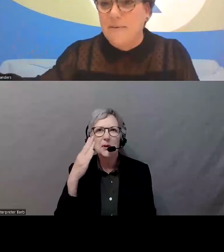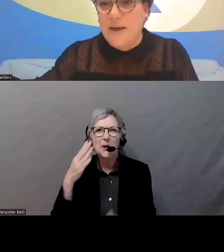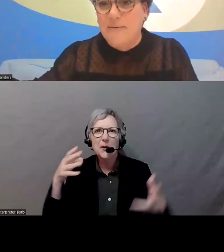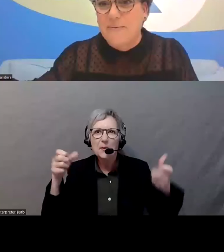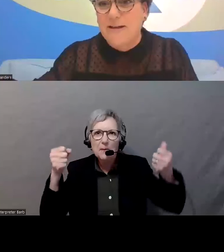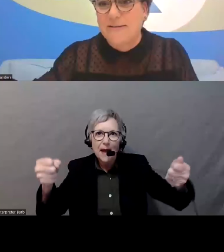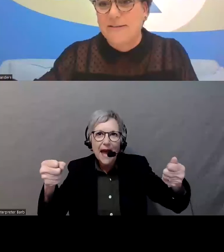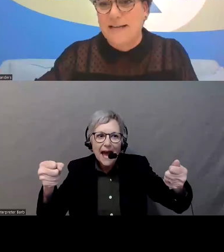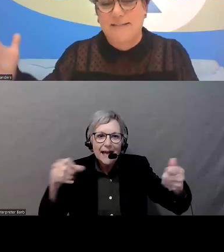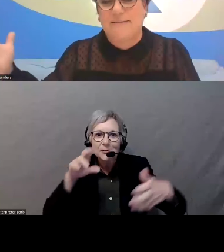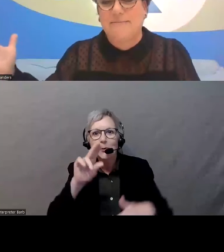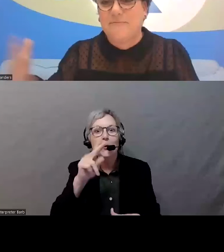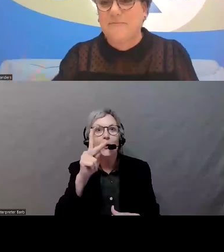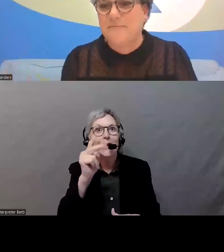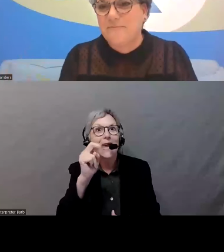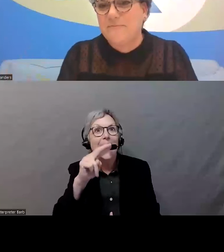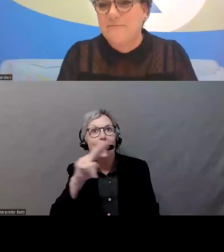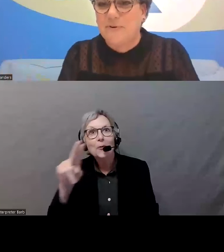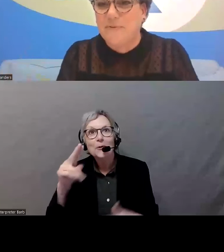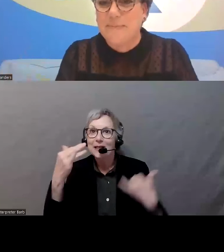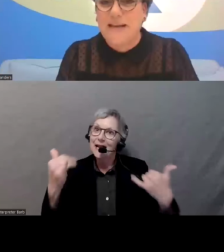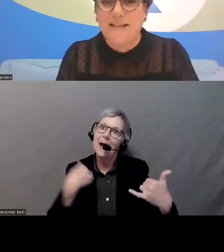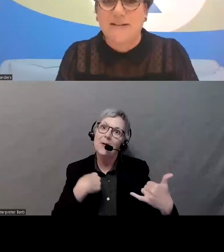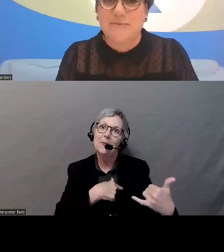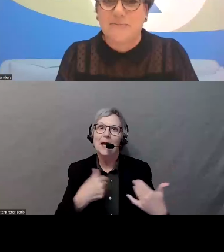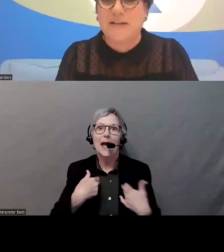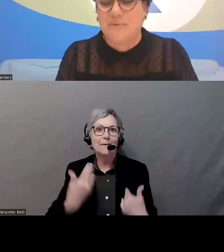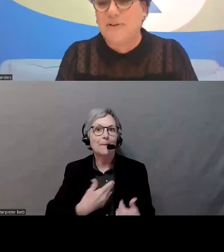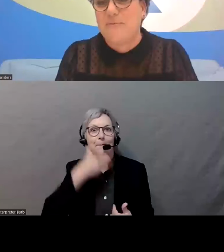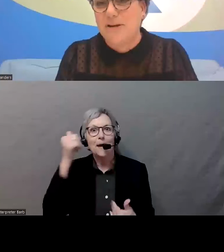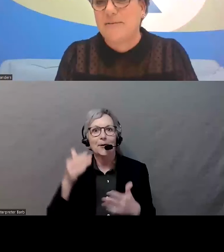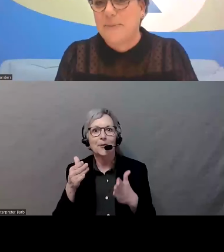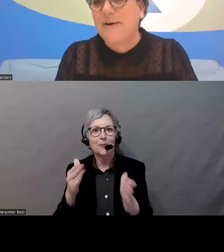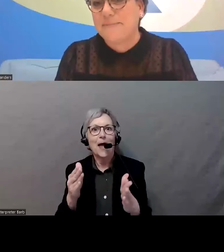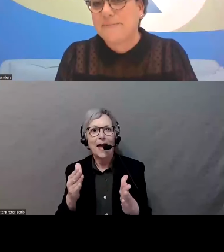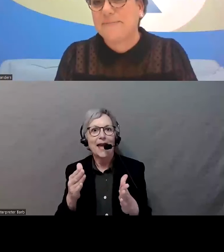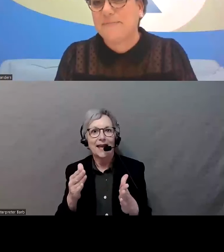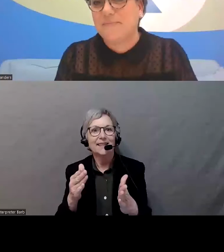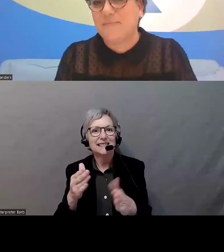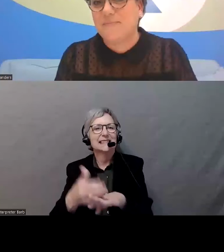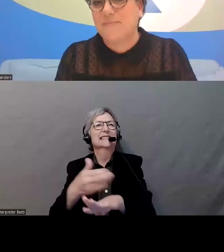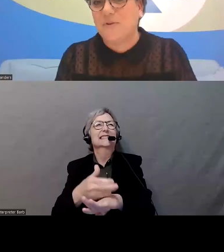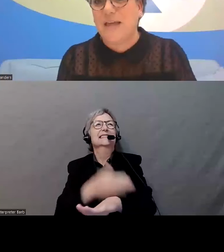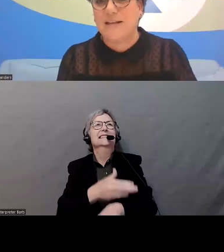EVEN BETTER WAY. FOR ME, THAT IS WHAT IT IS ABOUT.